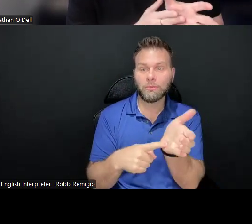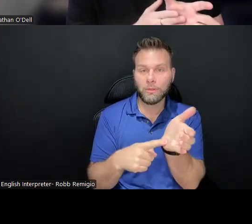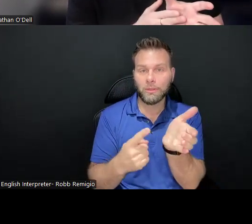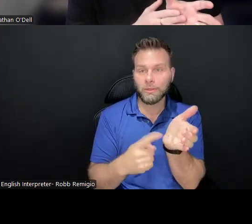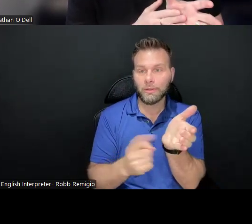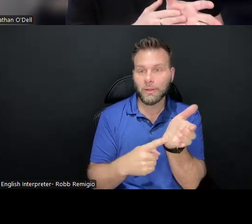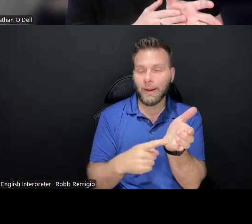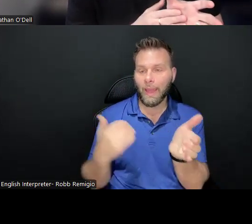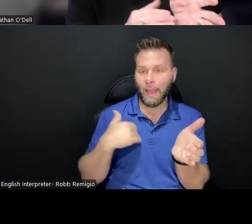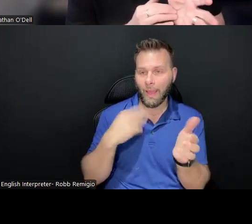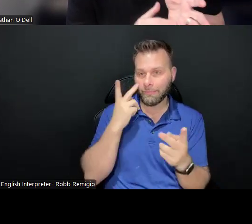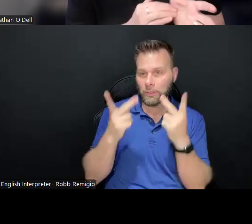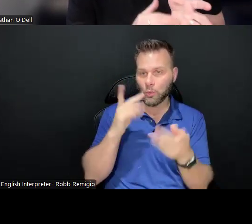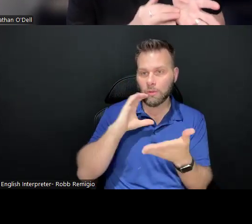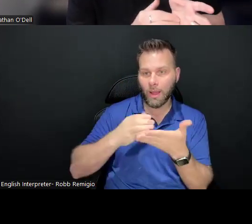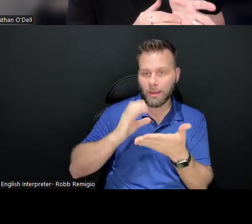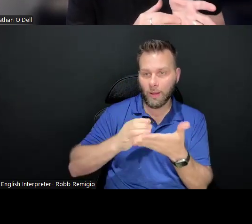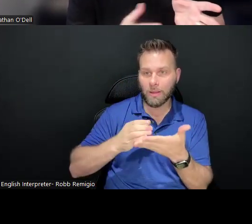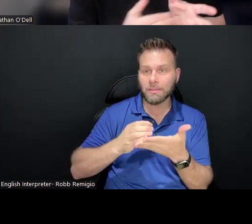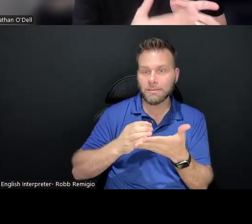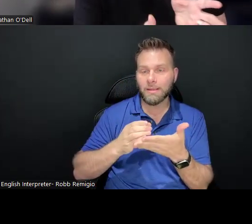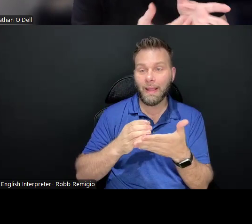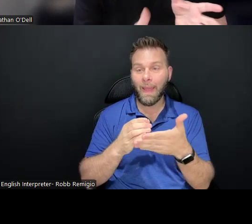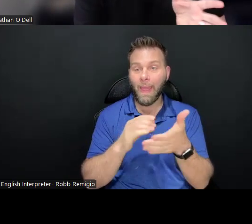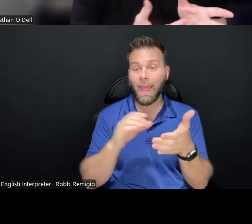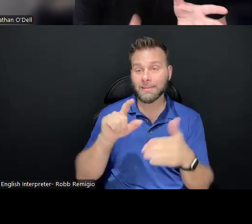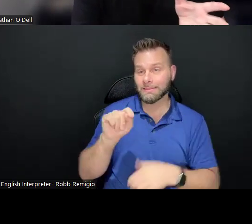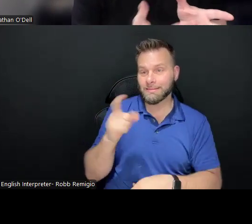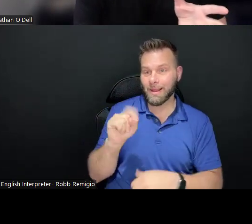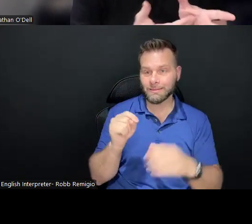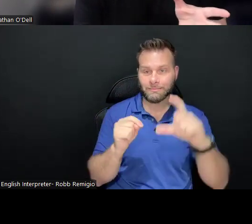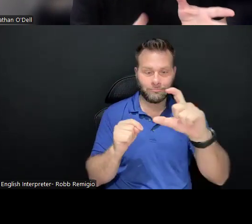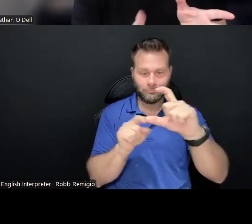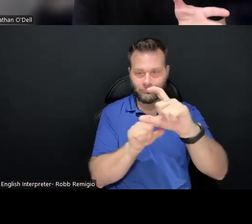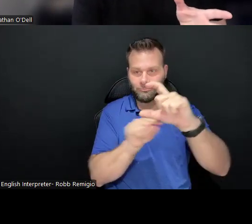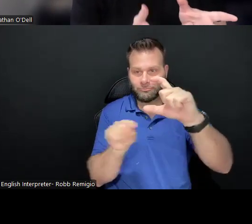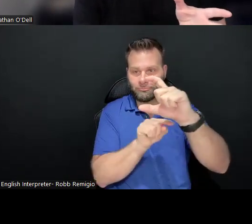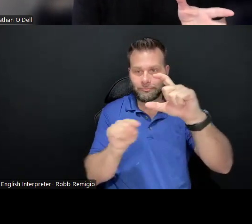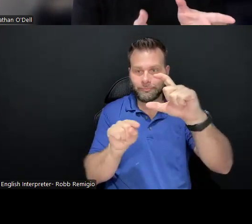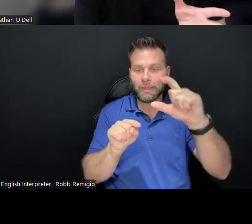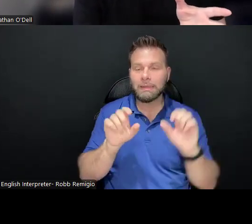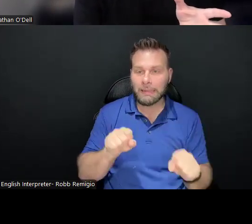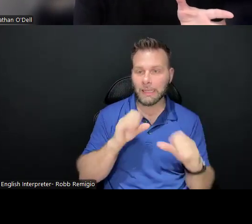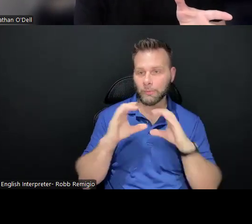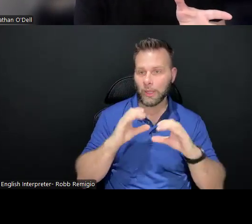To basically use these visual icons with the text underneath to be able to communicate basic